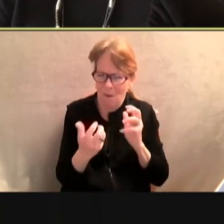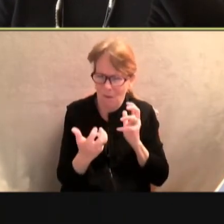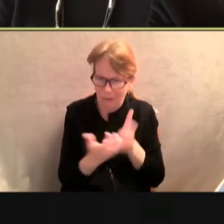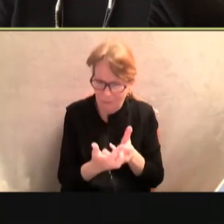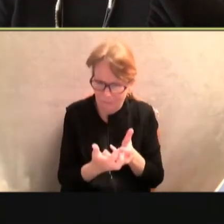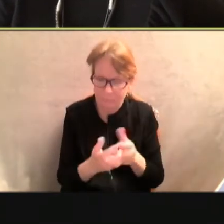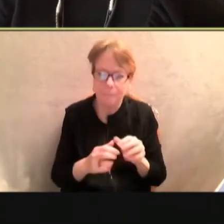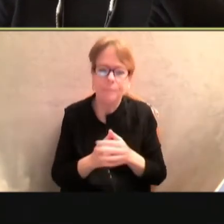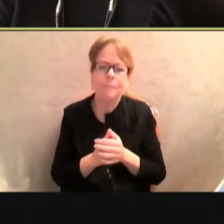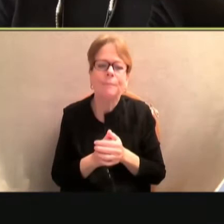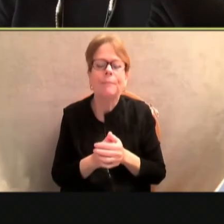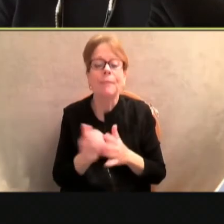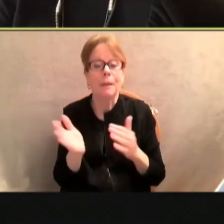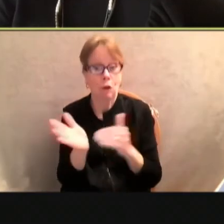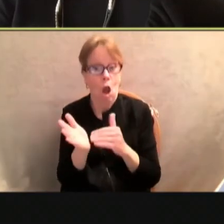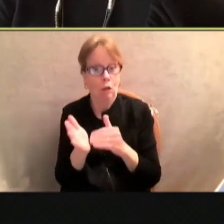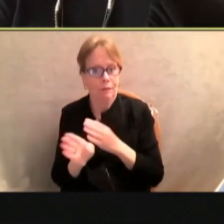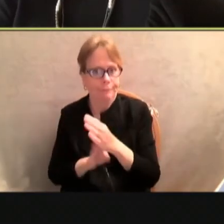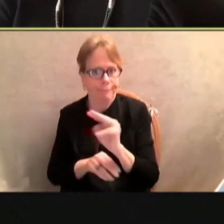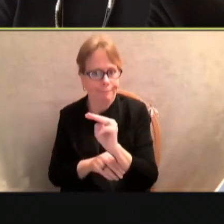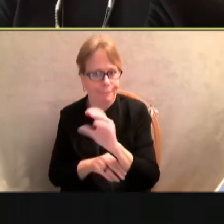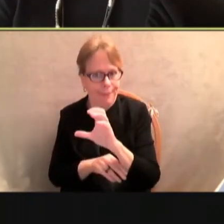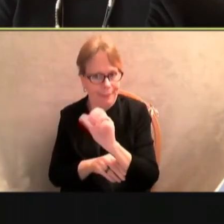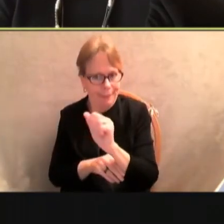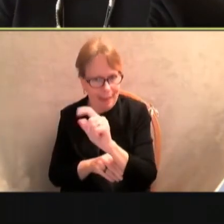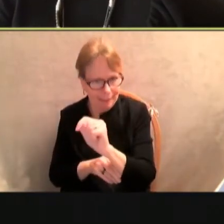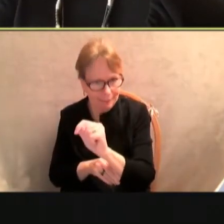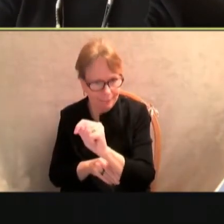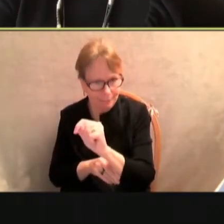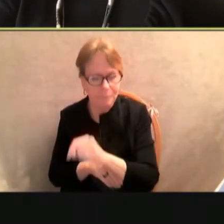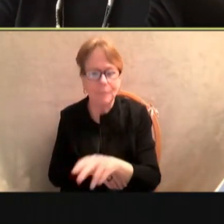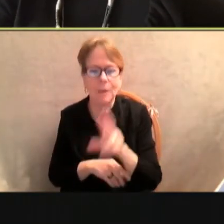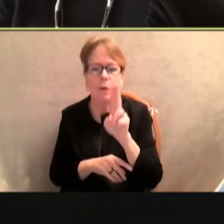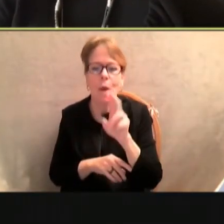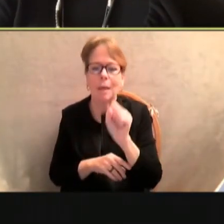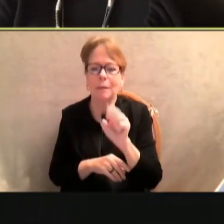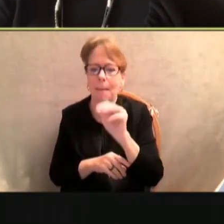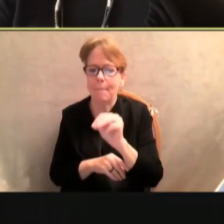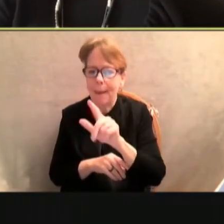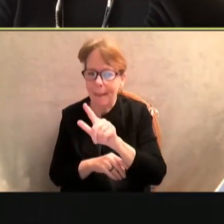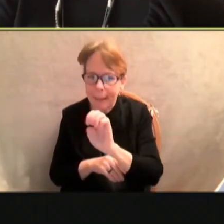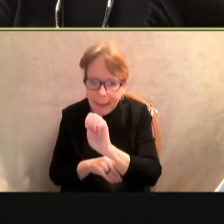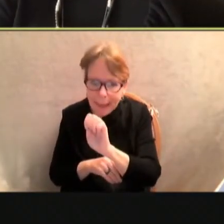we're talking about the MCAT, we're talking about the USMLE, we're talking about the COMLEX